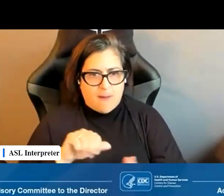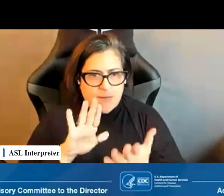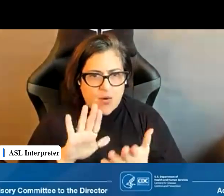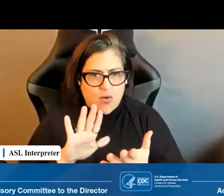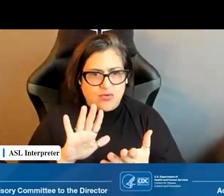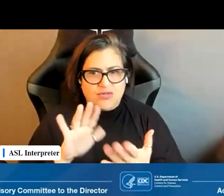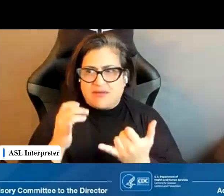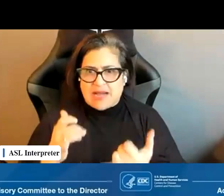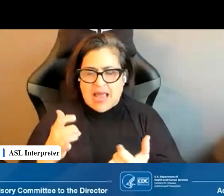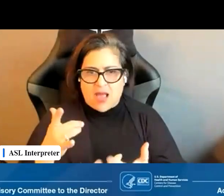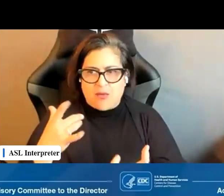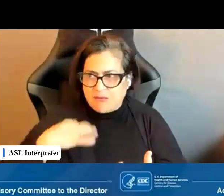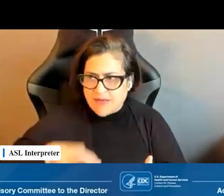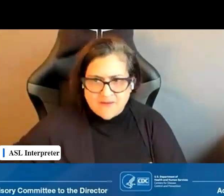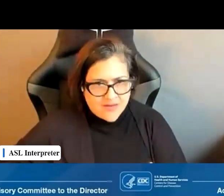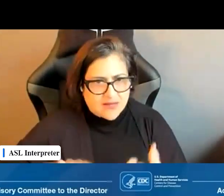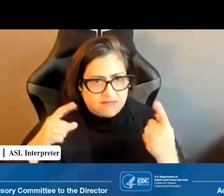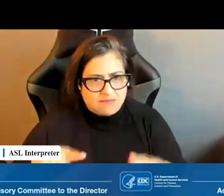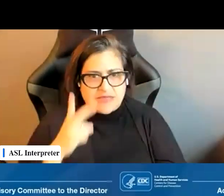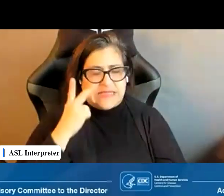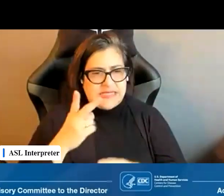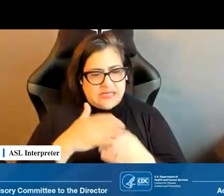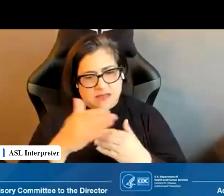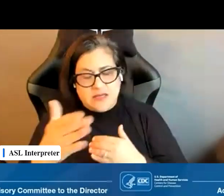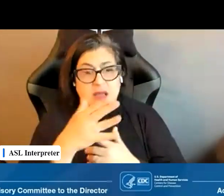And then also, it's like, I think one of the things that really helped us out though, too,